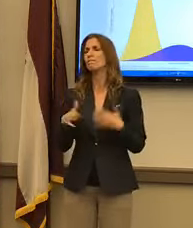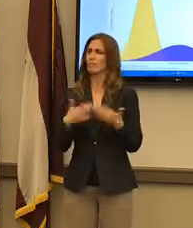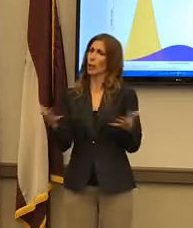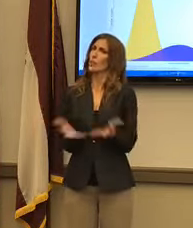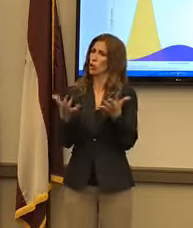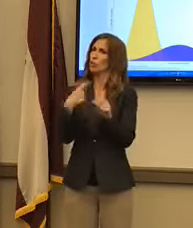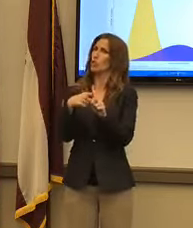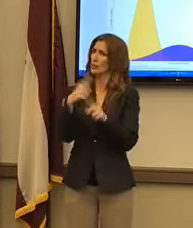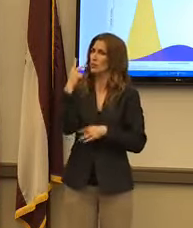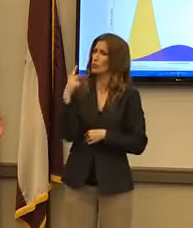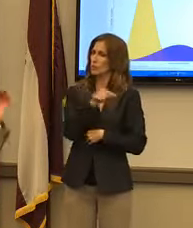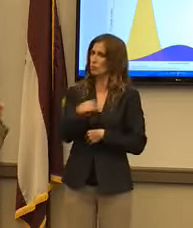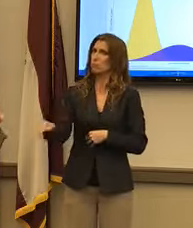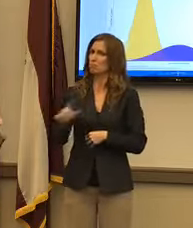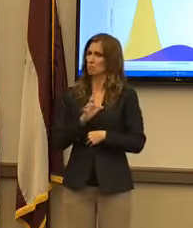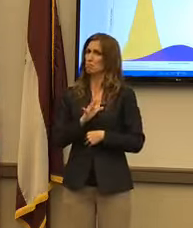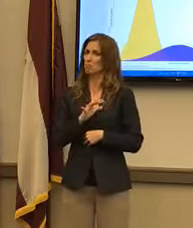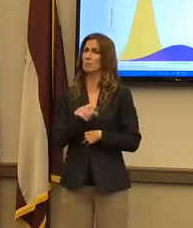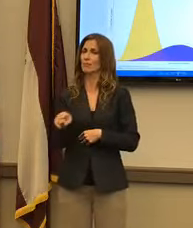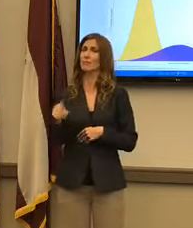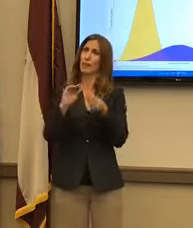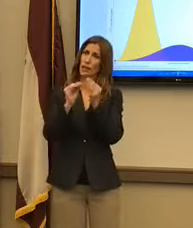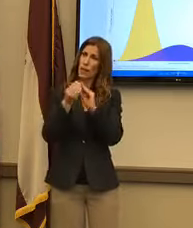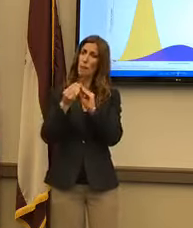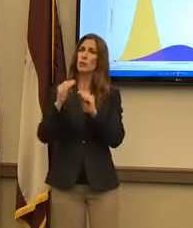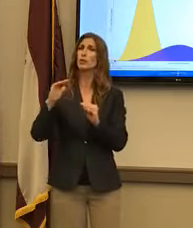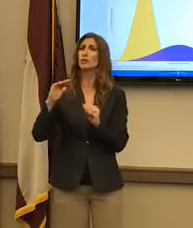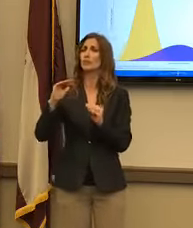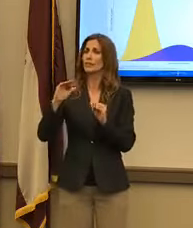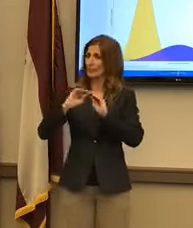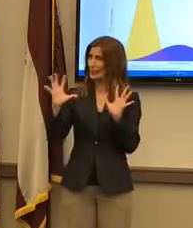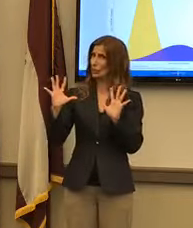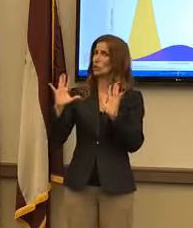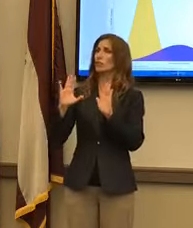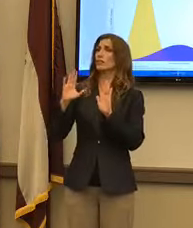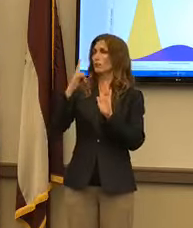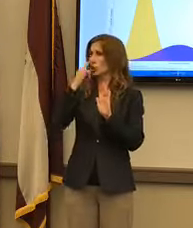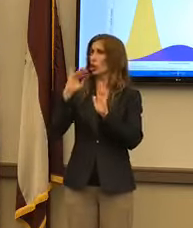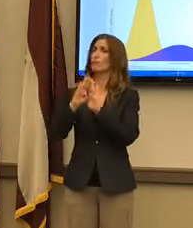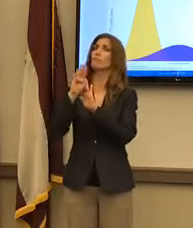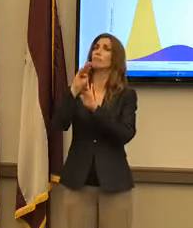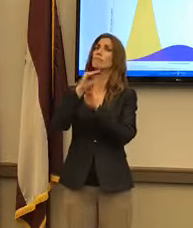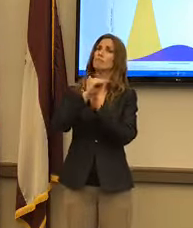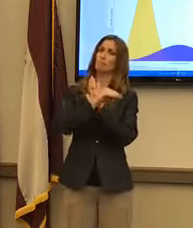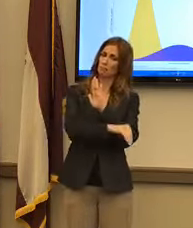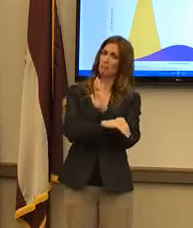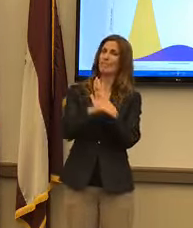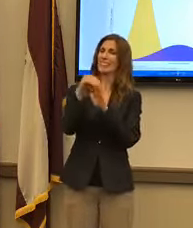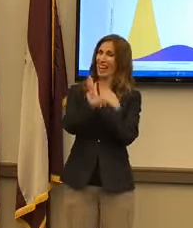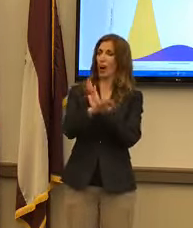our case numbers are clearly trending downward I do want to remind everybody